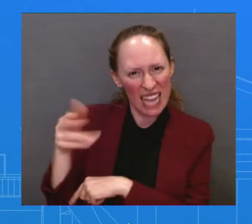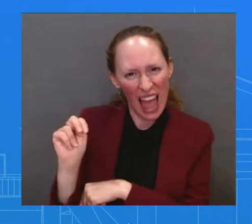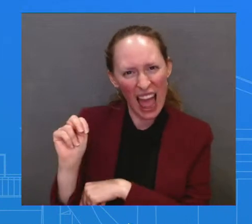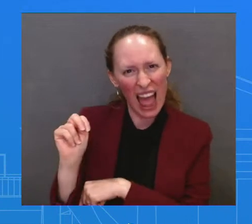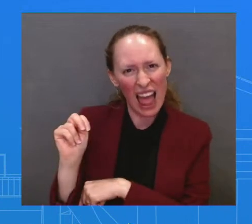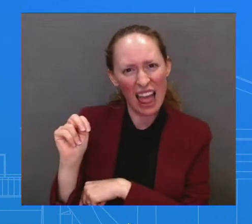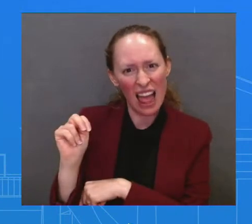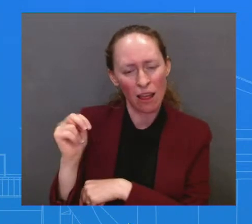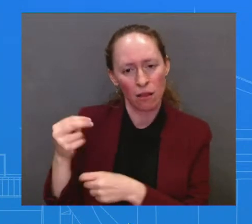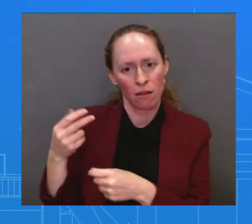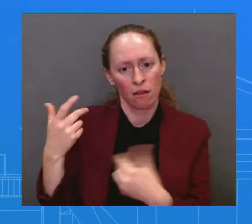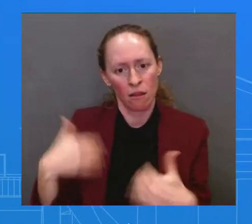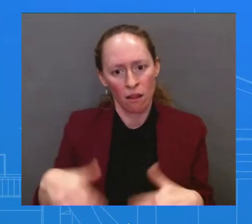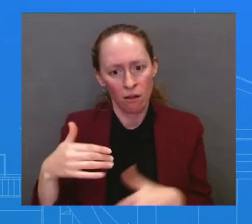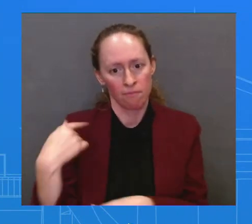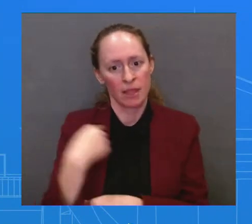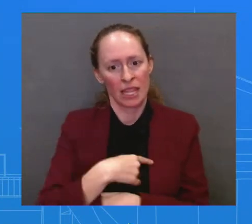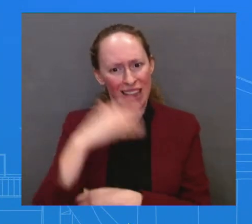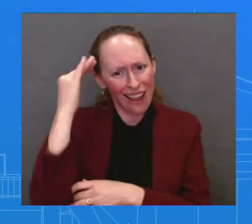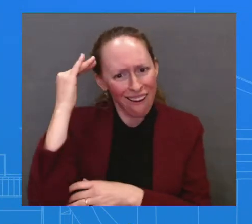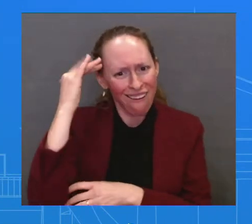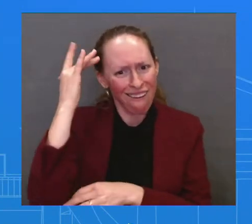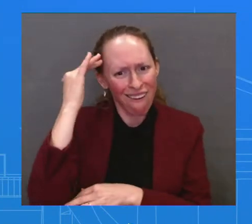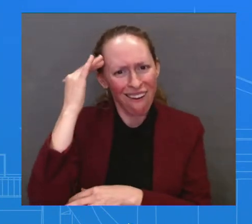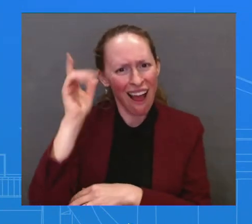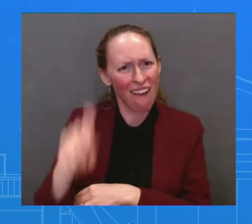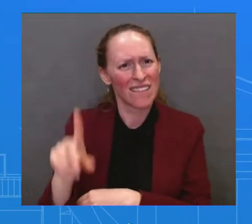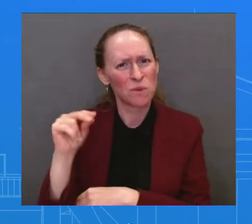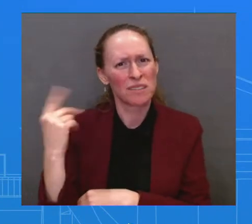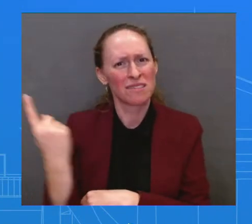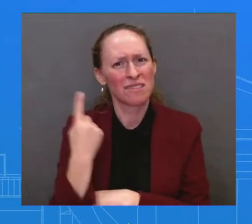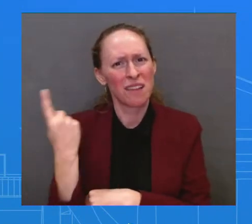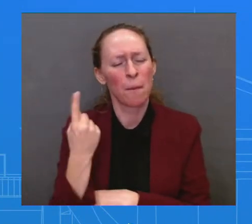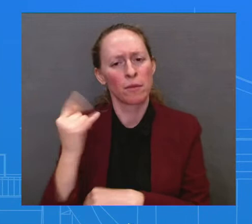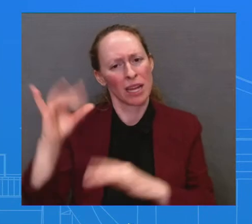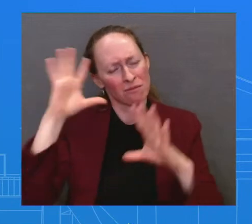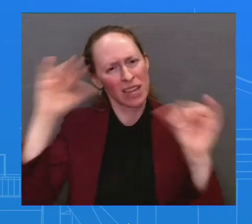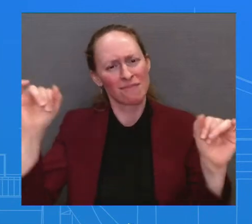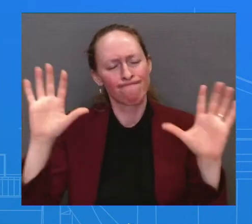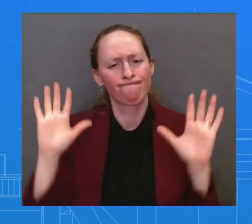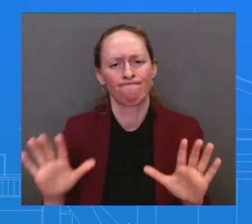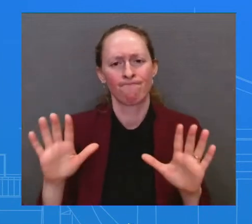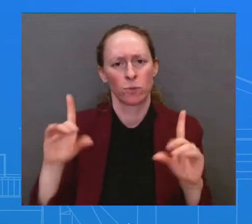That's why the President has taken the actions that he has -- historical executive actions -- to deal with this issue.